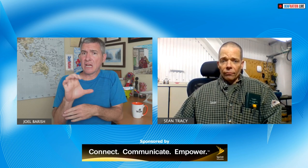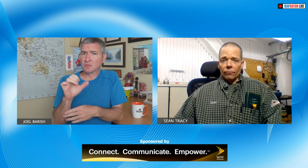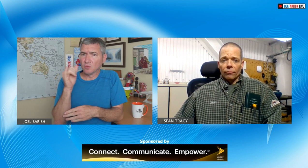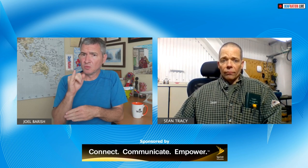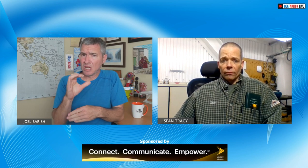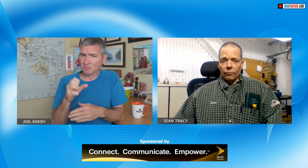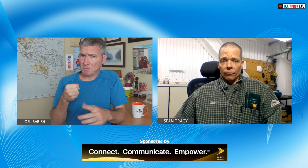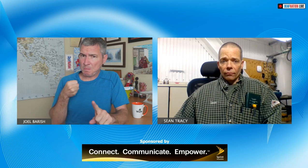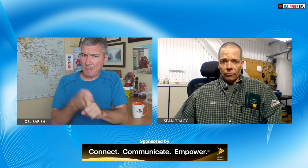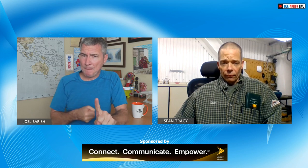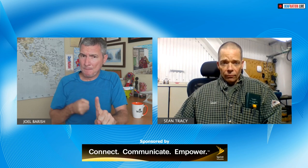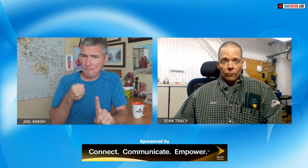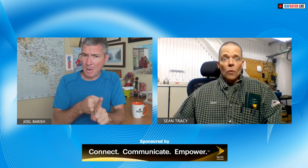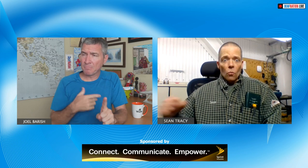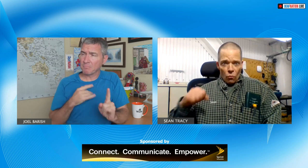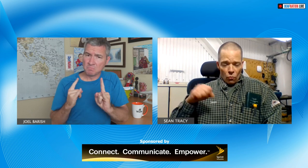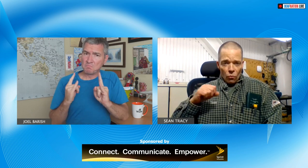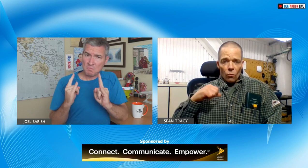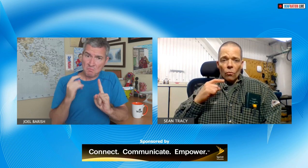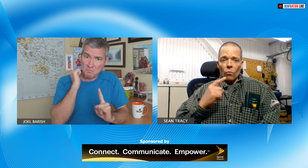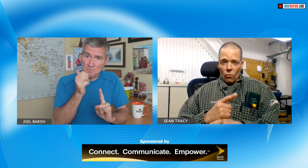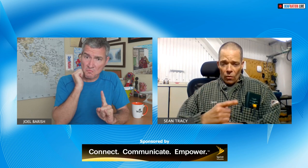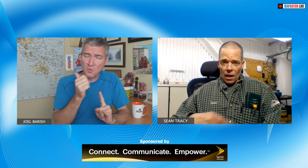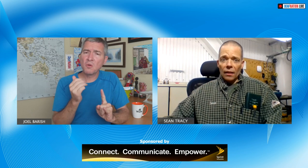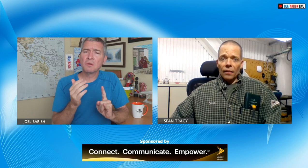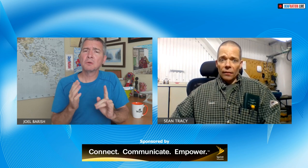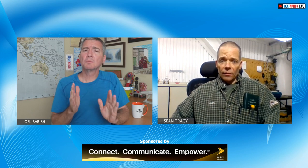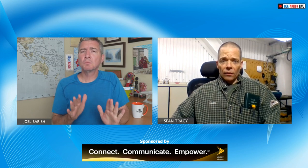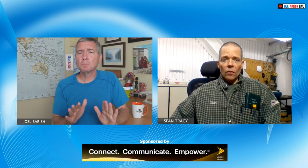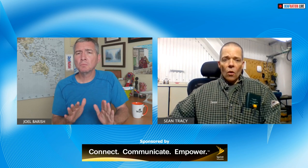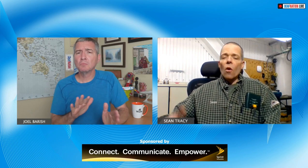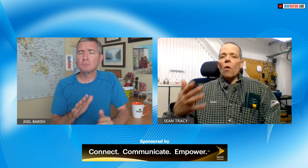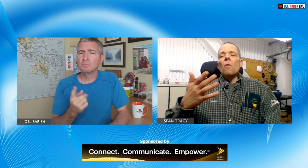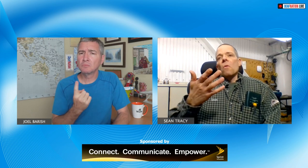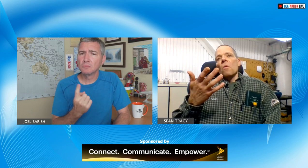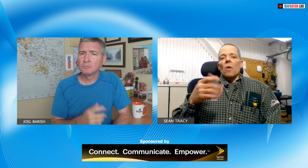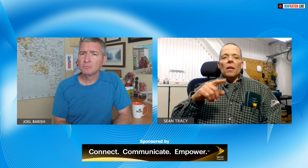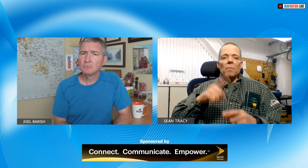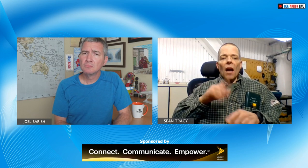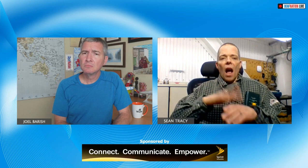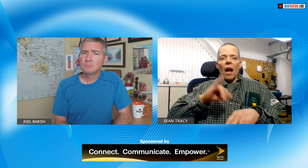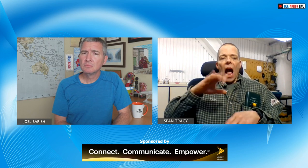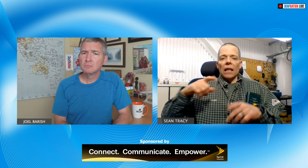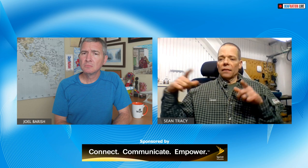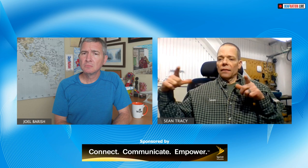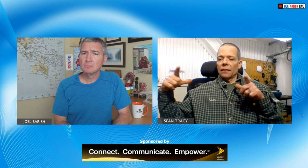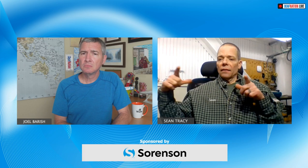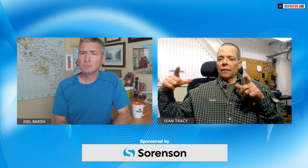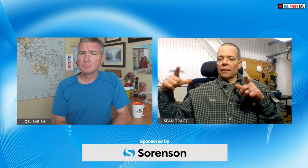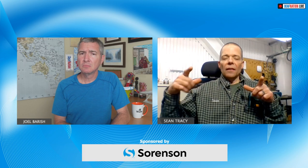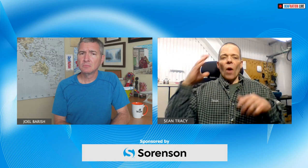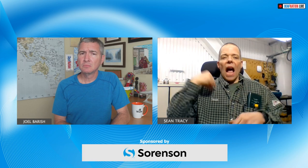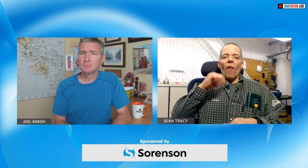Does the ice hit into the rig on a daily basis or is it more like every once in a while? It depends on the ice itself, actually.